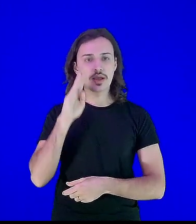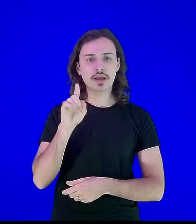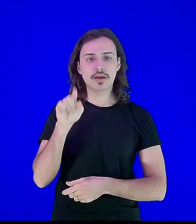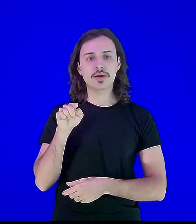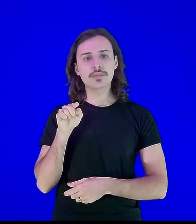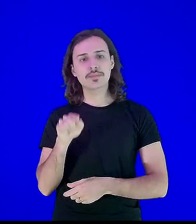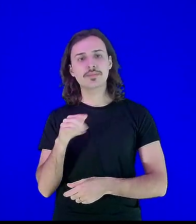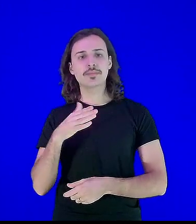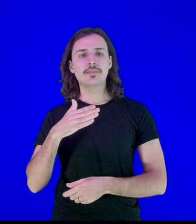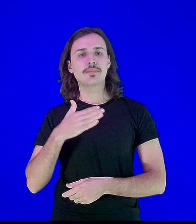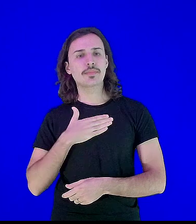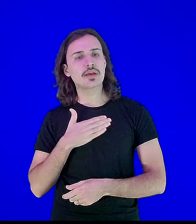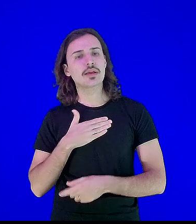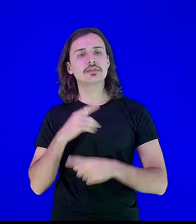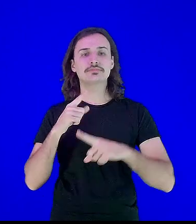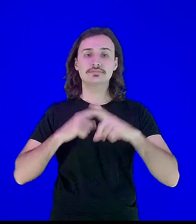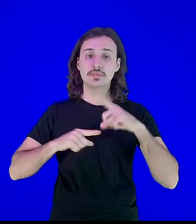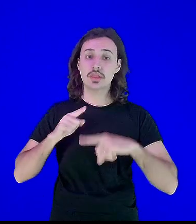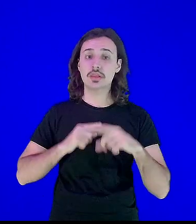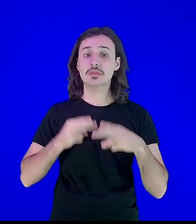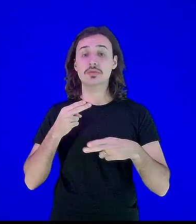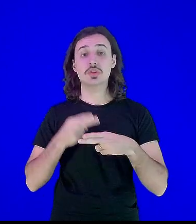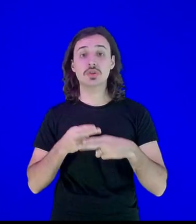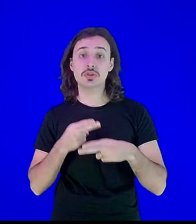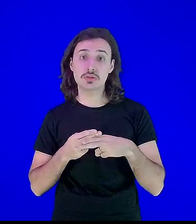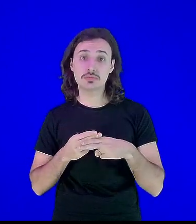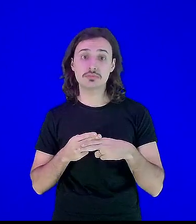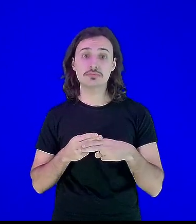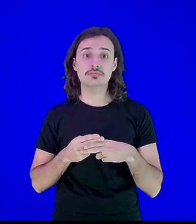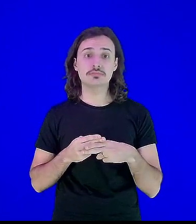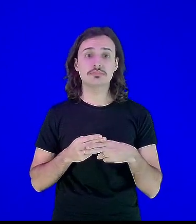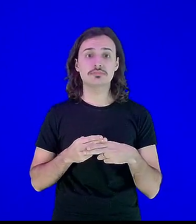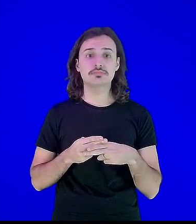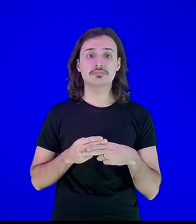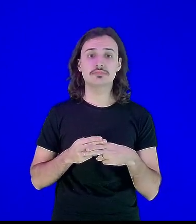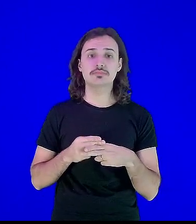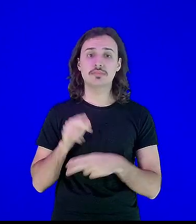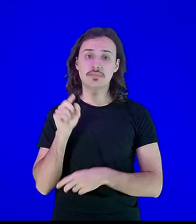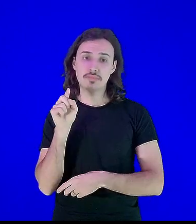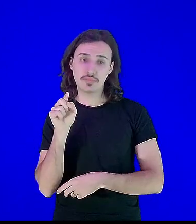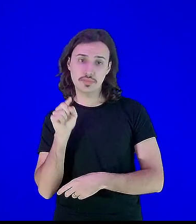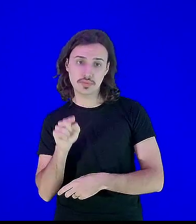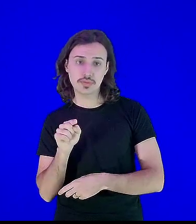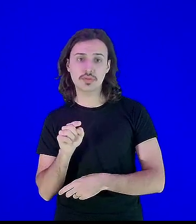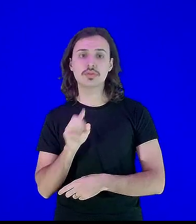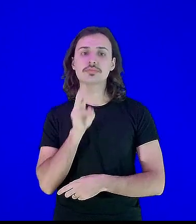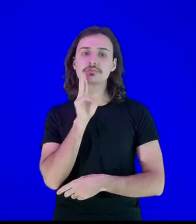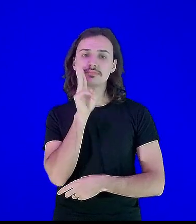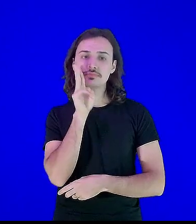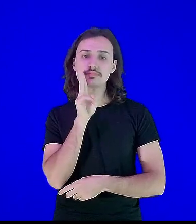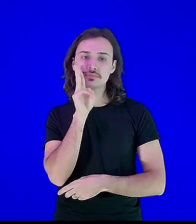"my sign name" "is Wallyson"